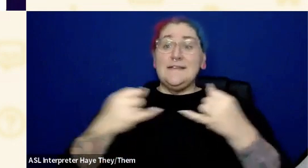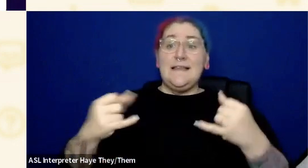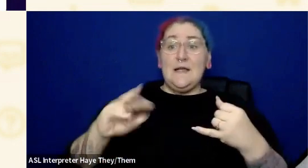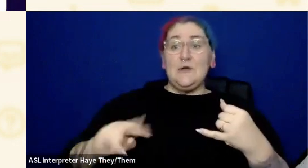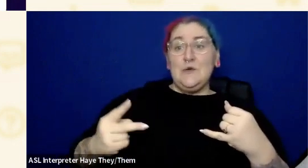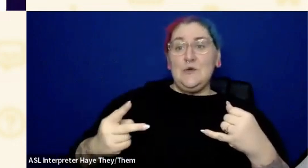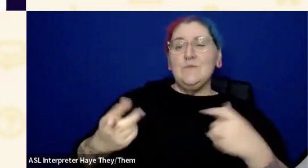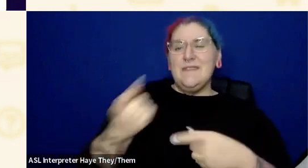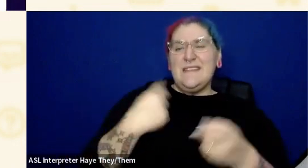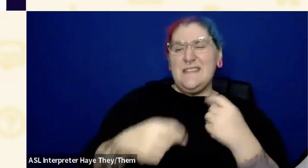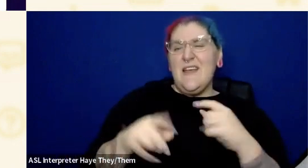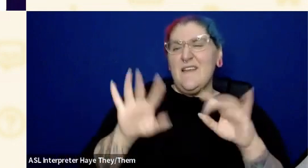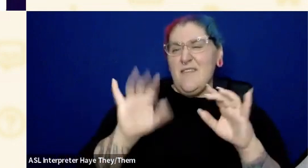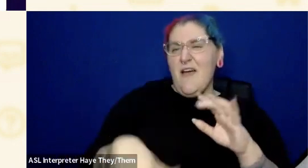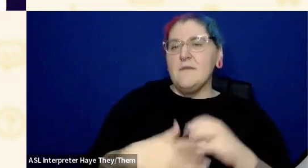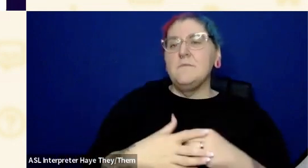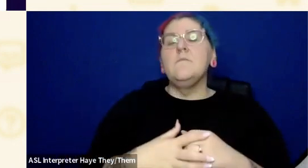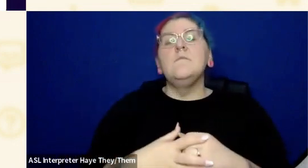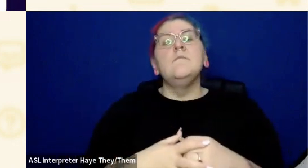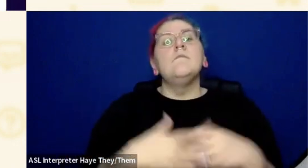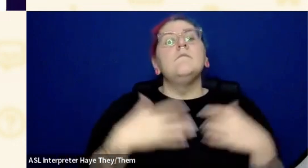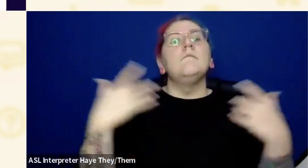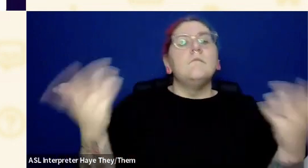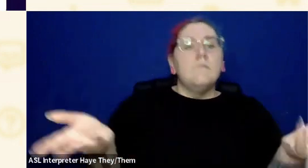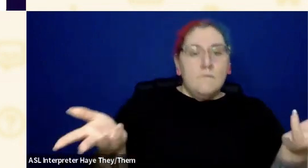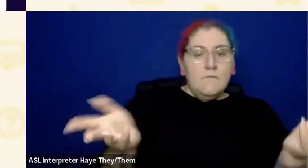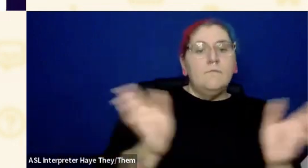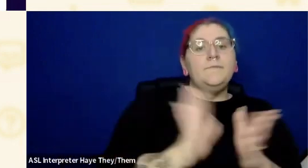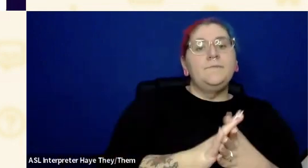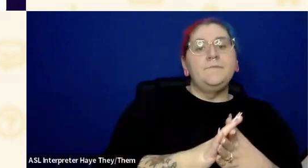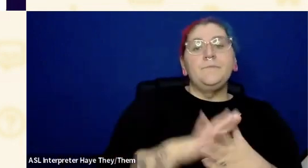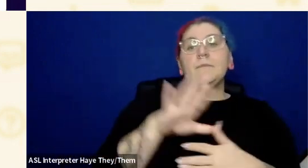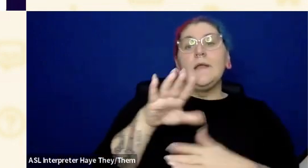The Submit button in our form also has some settings.